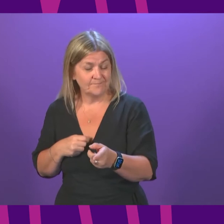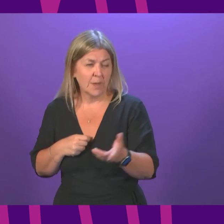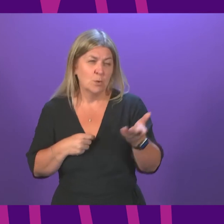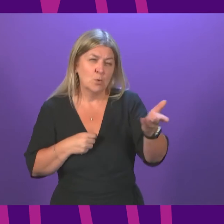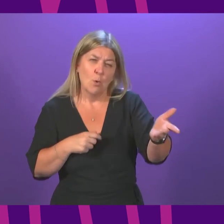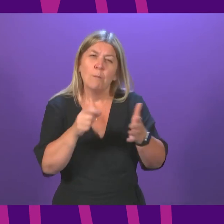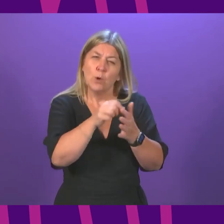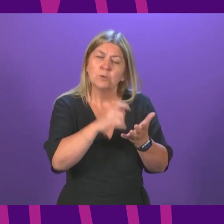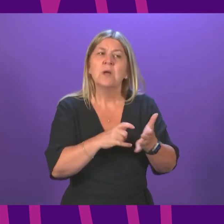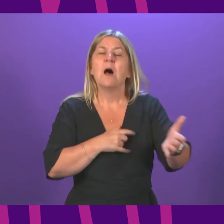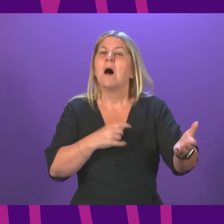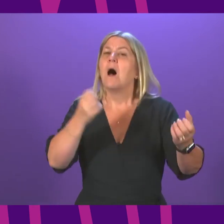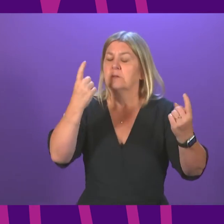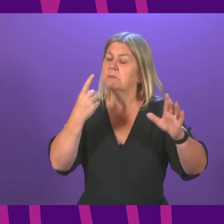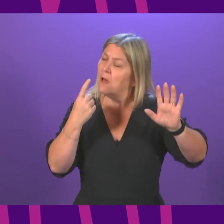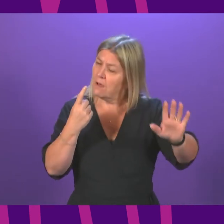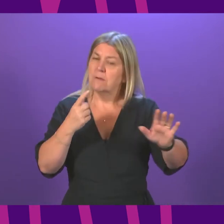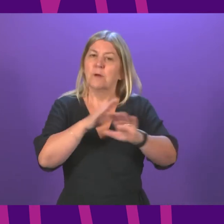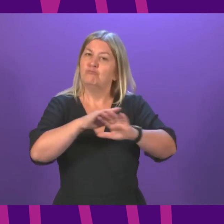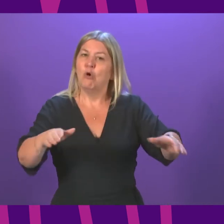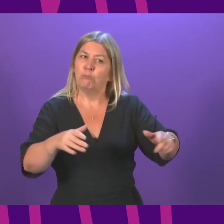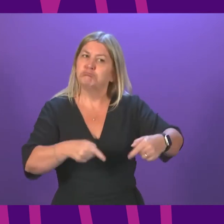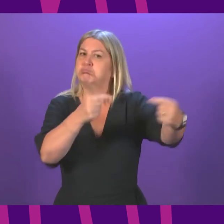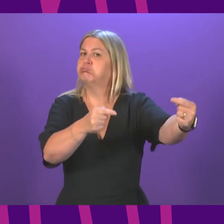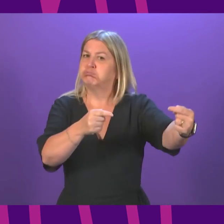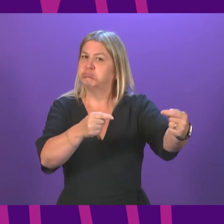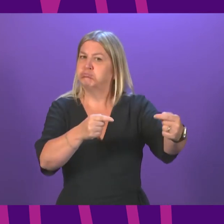I am not averse to Mr Sweeney’s suggestion regarding trade union representation, but